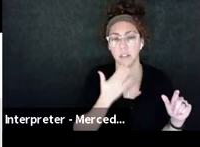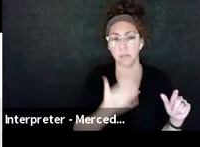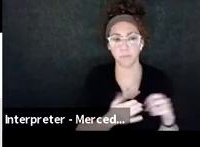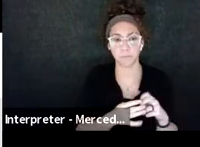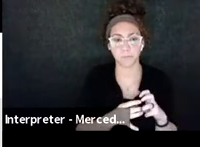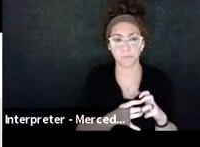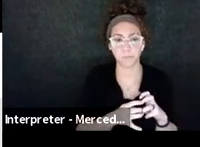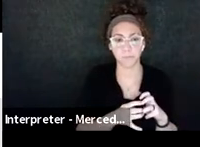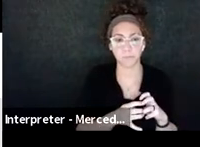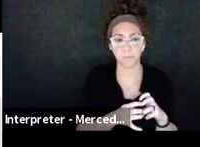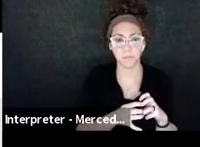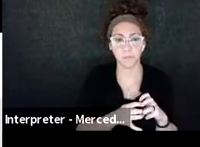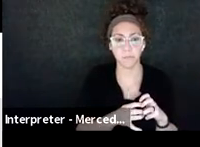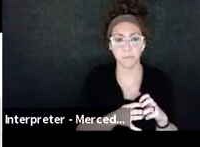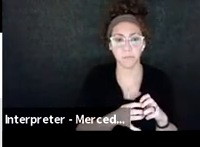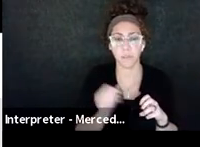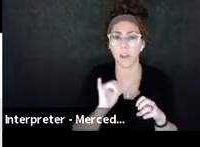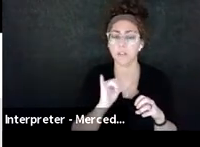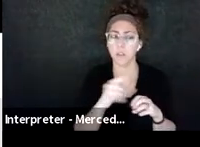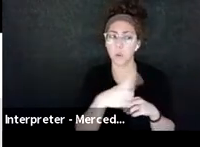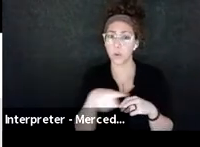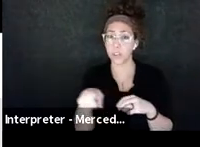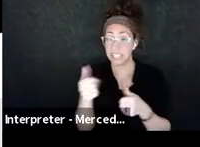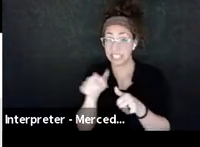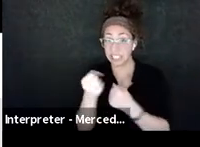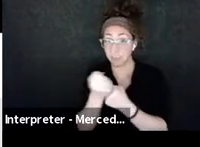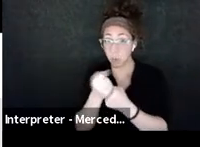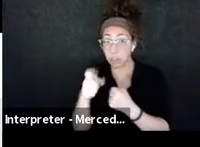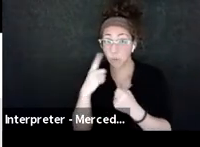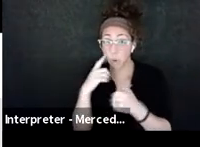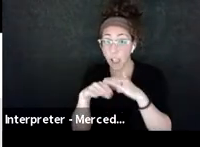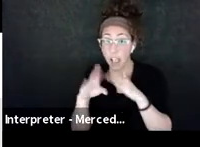maria.rodriguez: support that they need for for accessing housing. So in the past, people. It was more like a first come